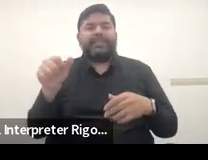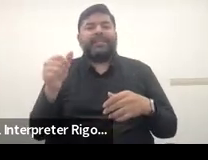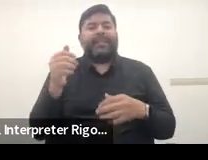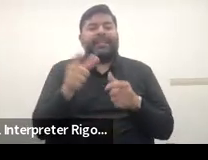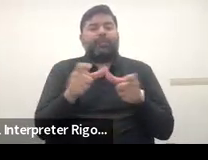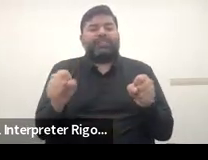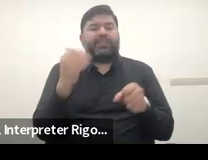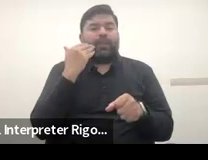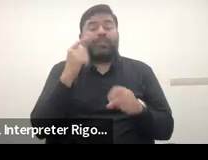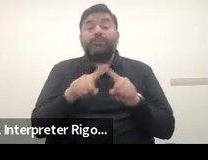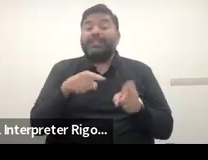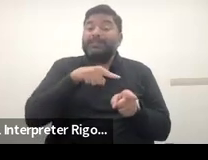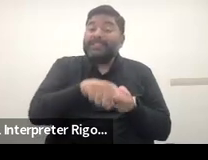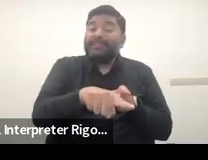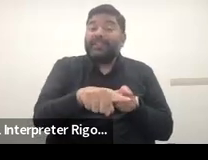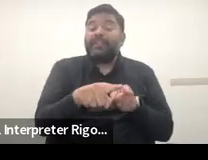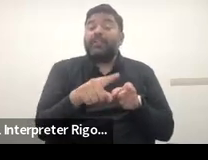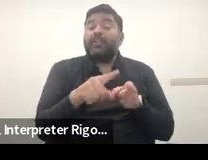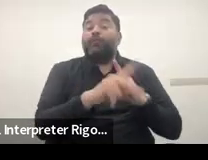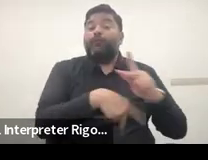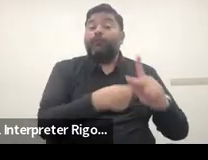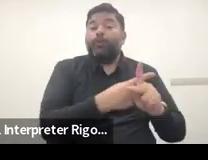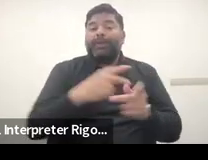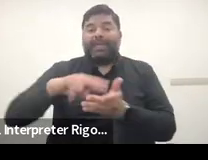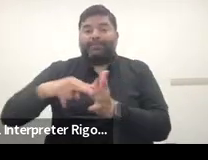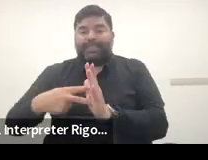related to form and meaning and there's the relationship that we've seen